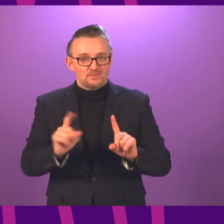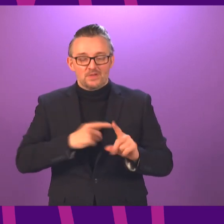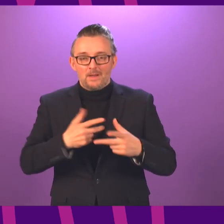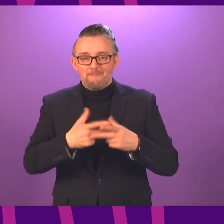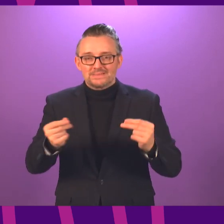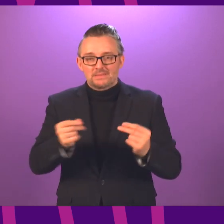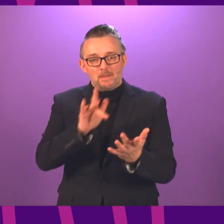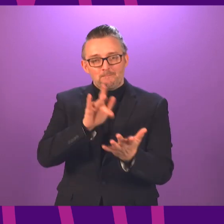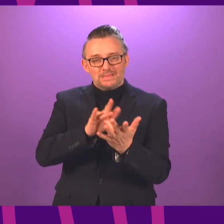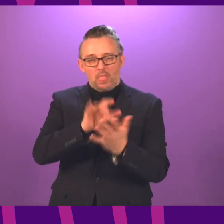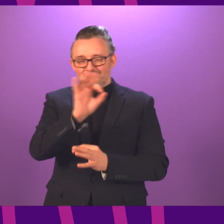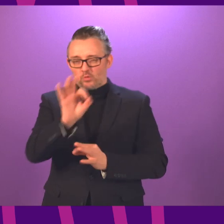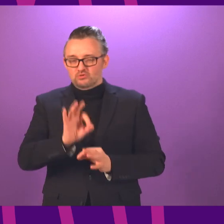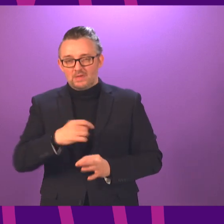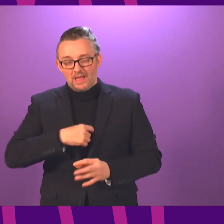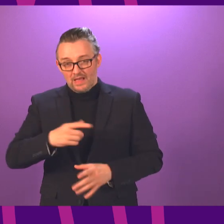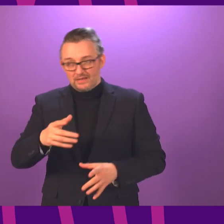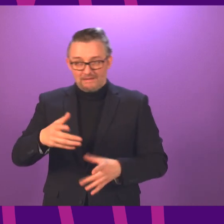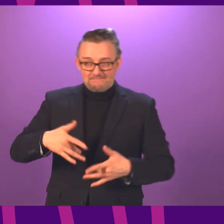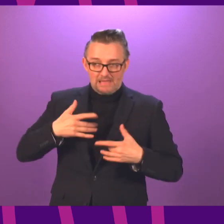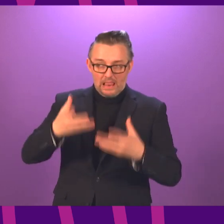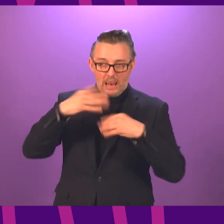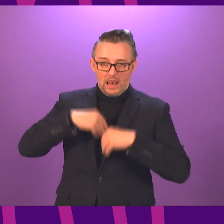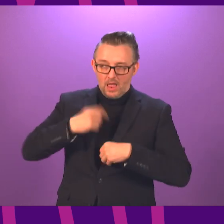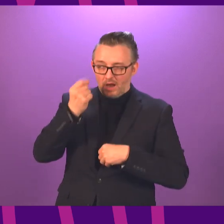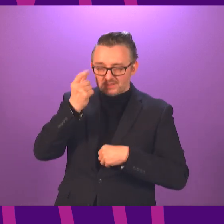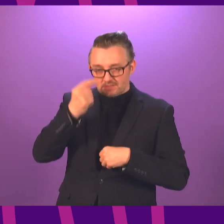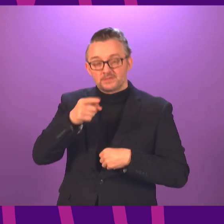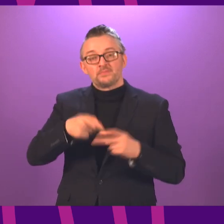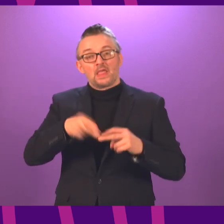middle of it, but I think that I got the gist, which was about whether, if the data allows,